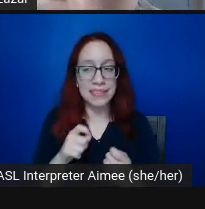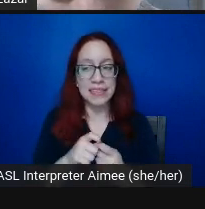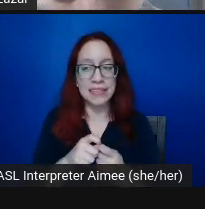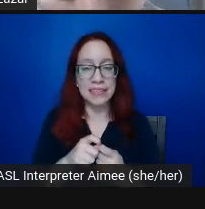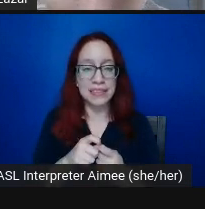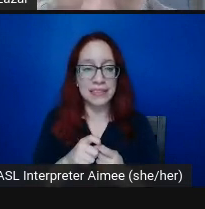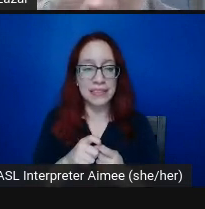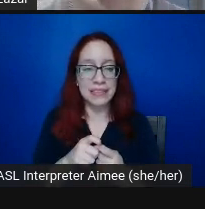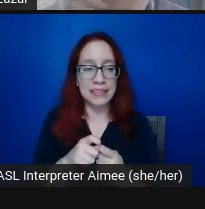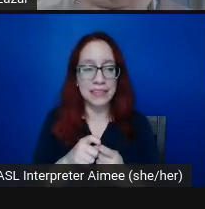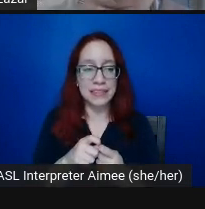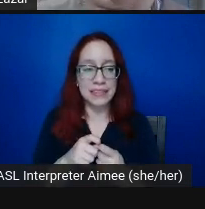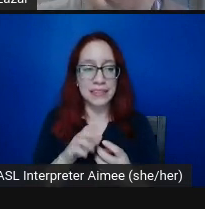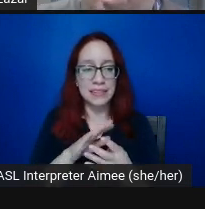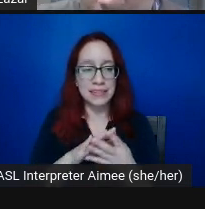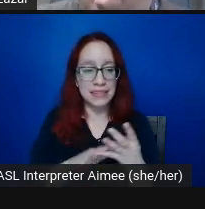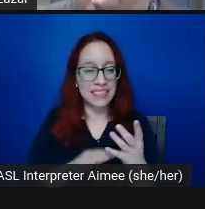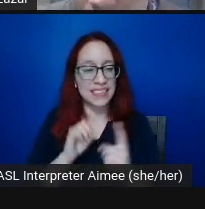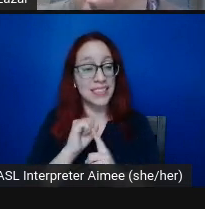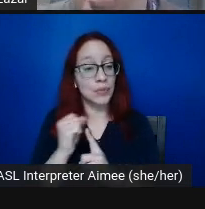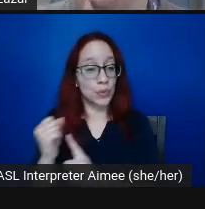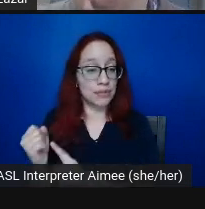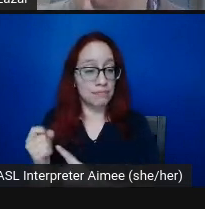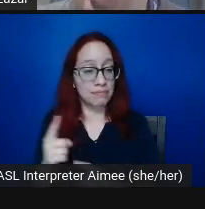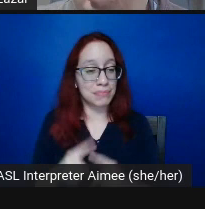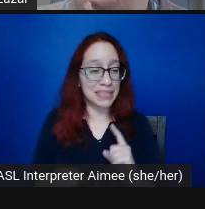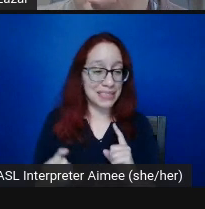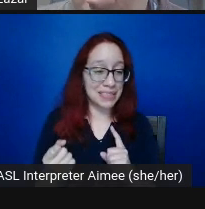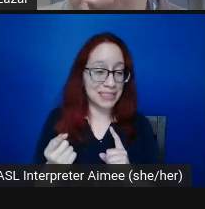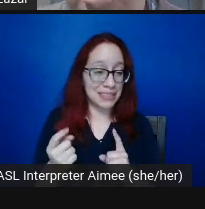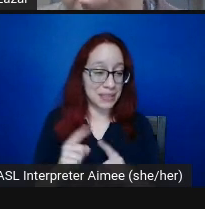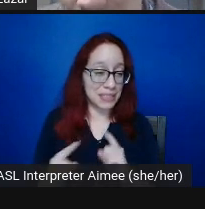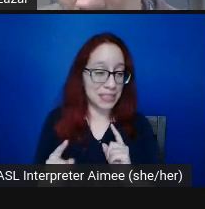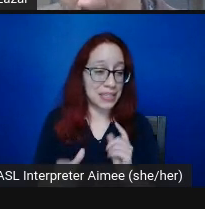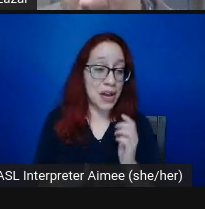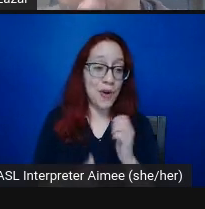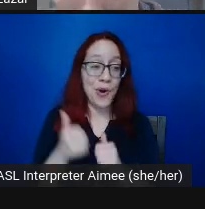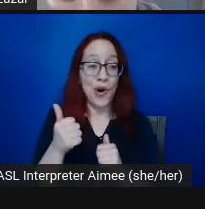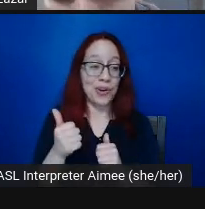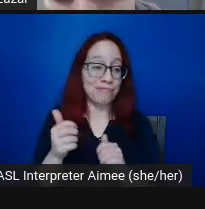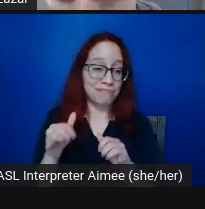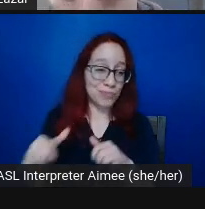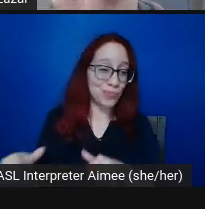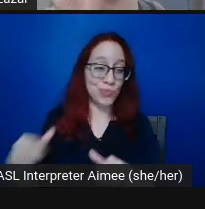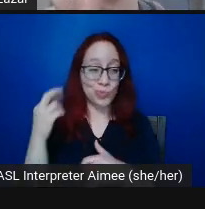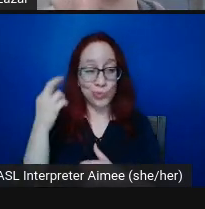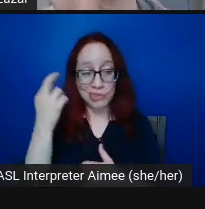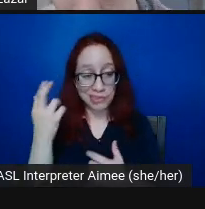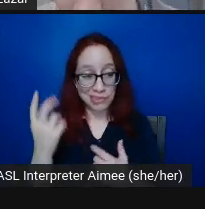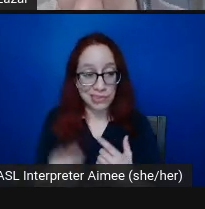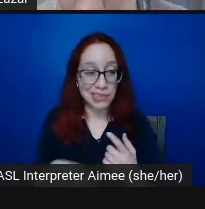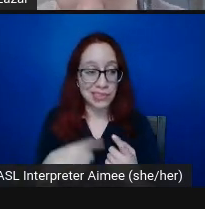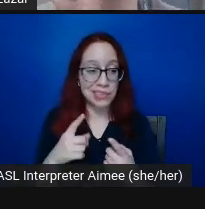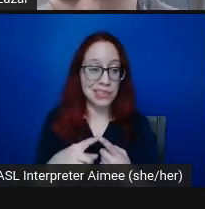of circumstances. However, most common reasons are limited budget and timeframe